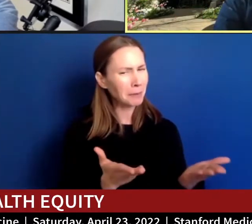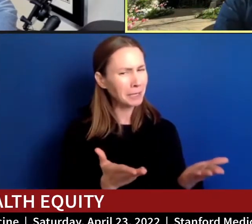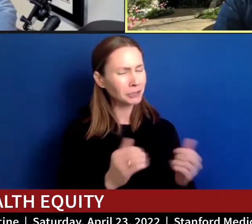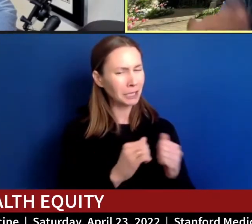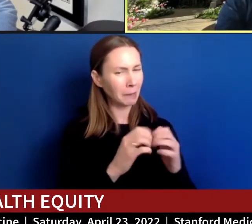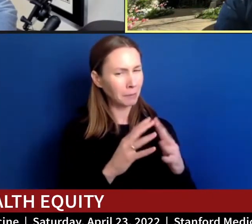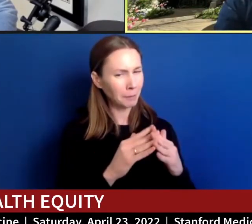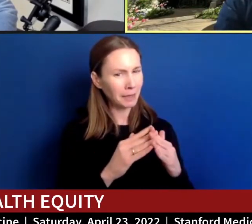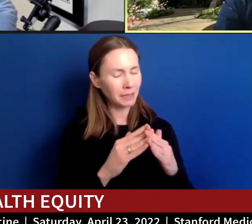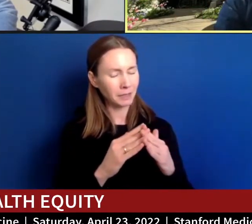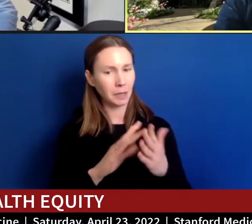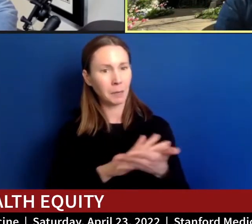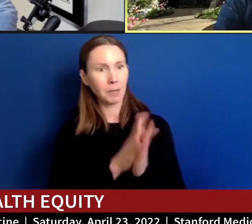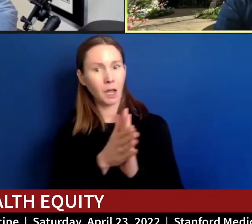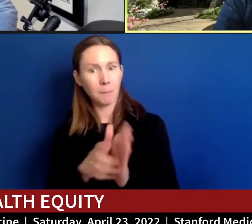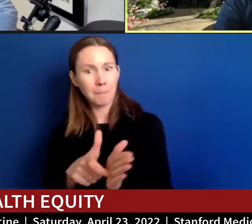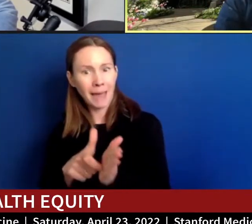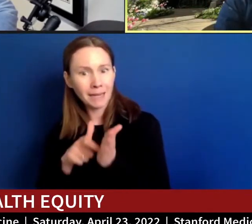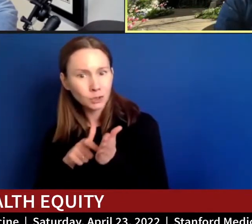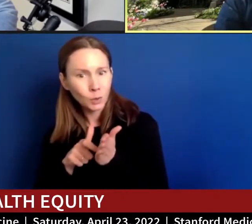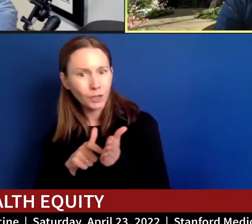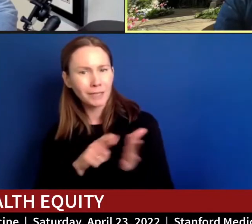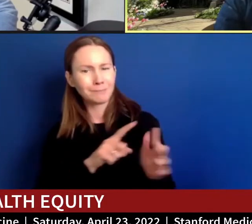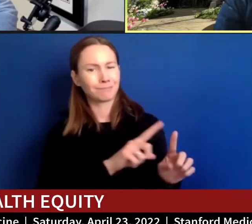your perspective of kind of seeing from the other side